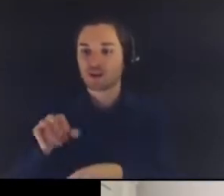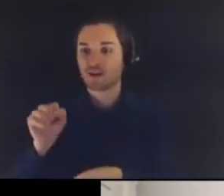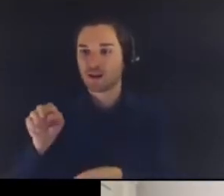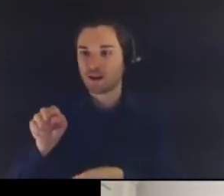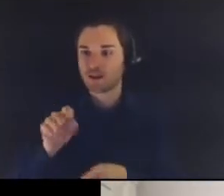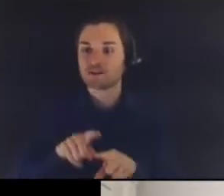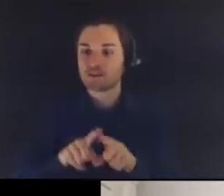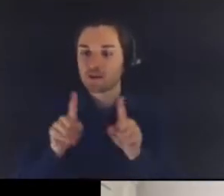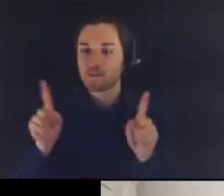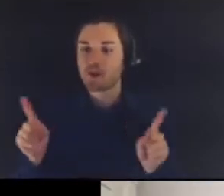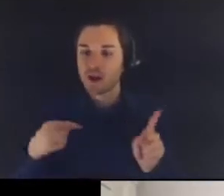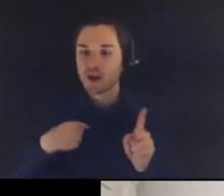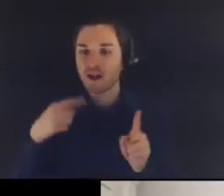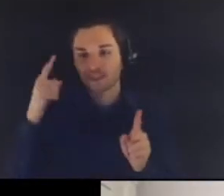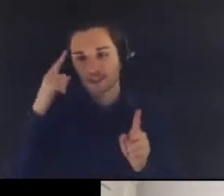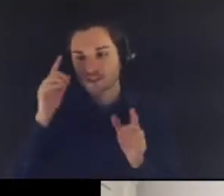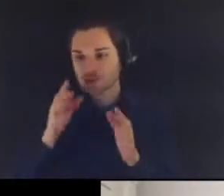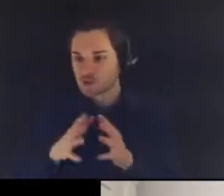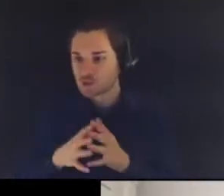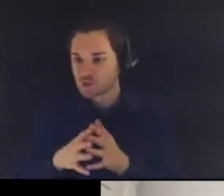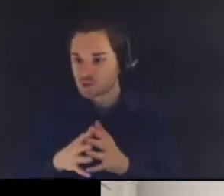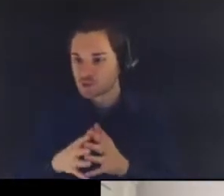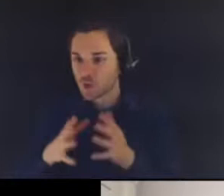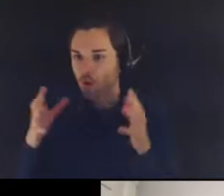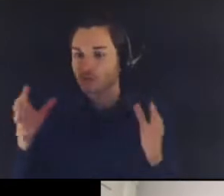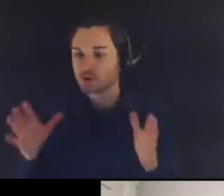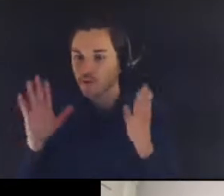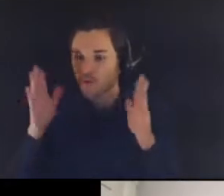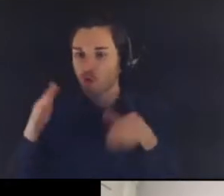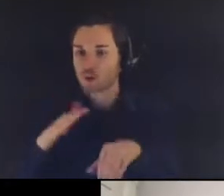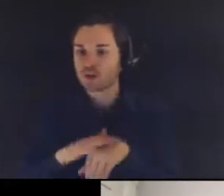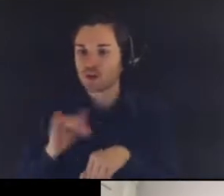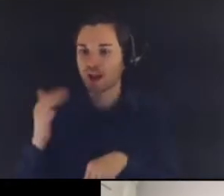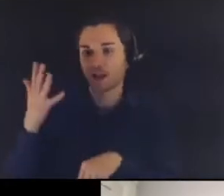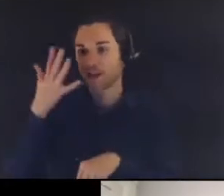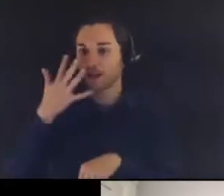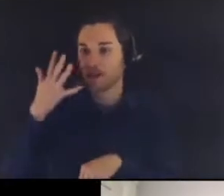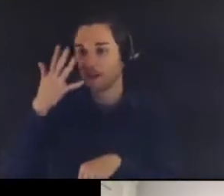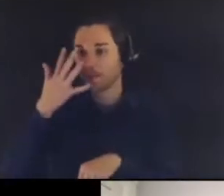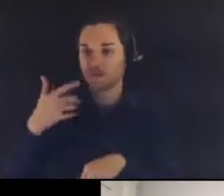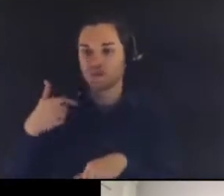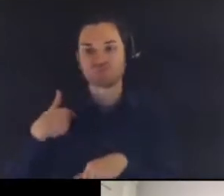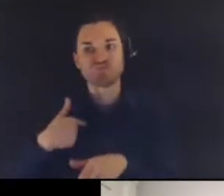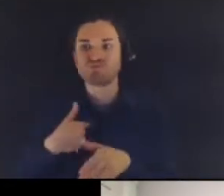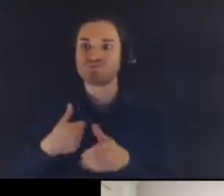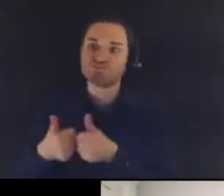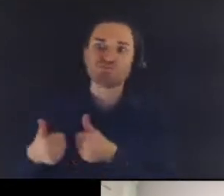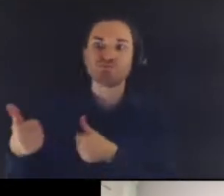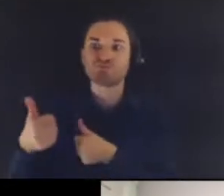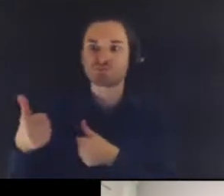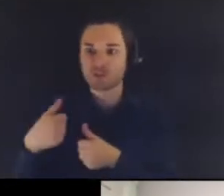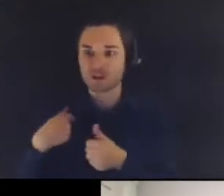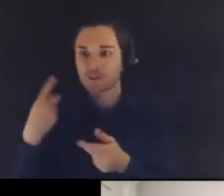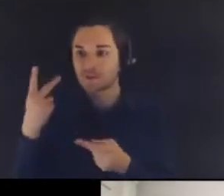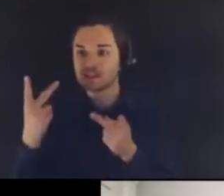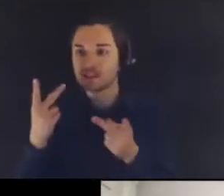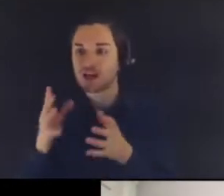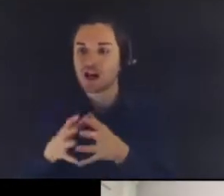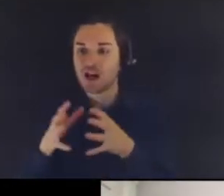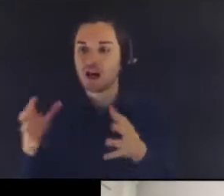an image of being inclusive, I m seeing a lot of academic institutions who say we just